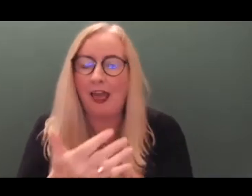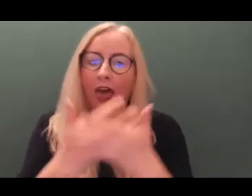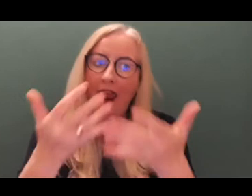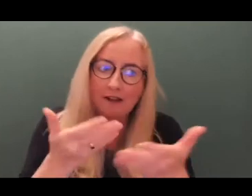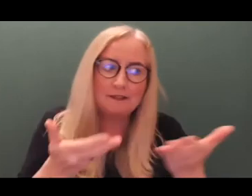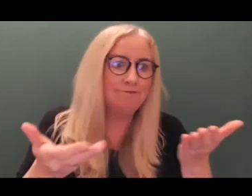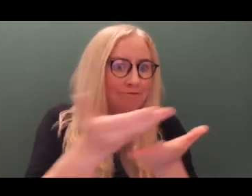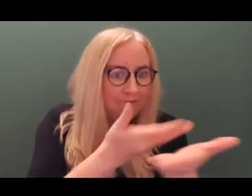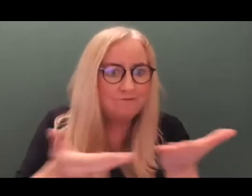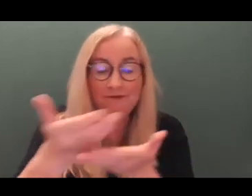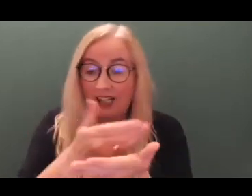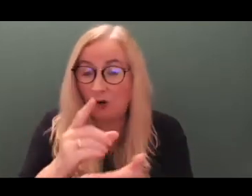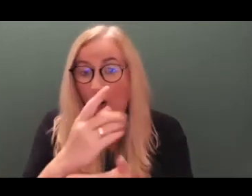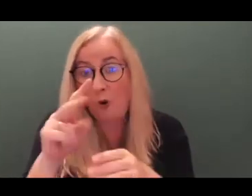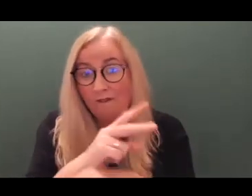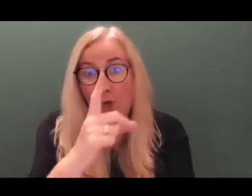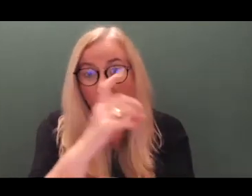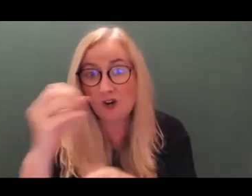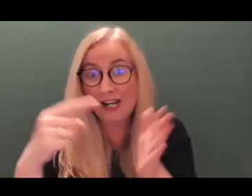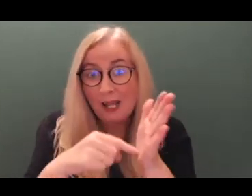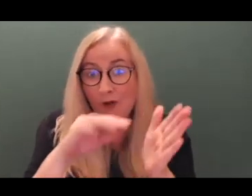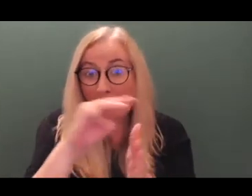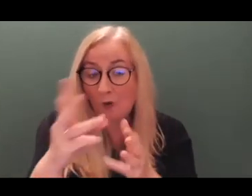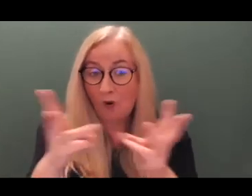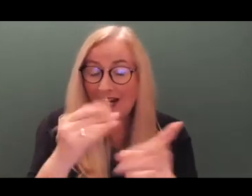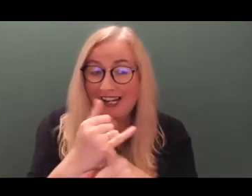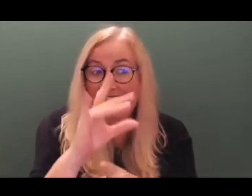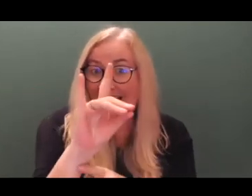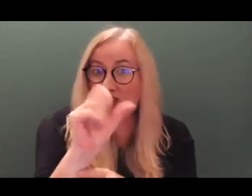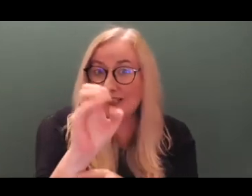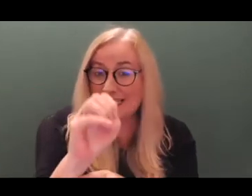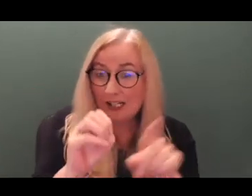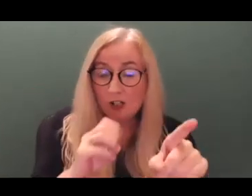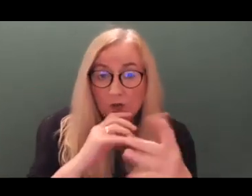have over 100,000 people working in the HSE, but I think there is quite a bit of work to be done on